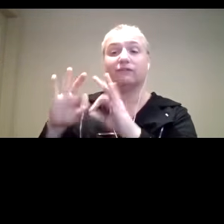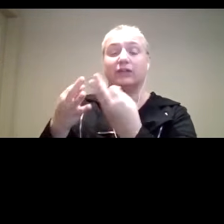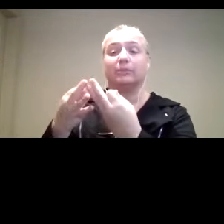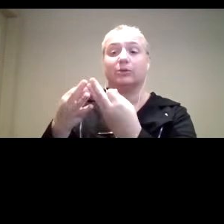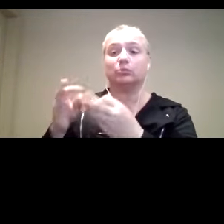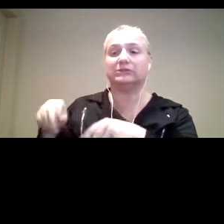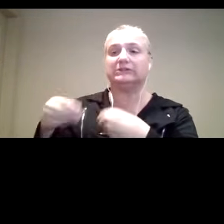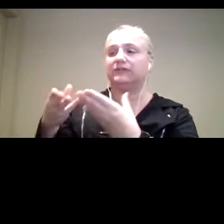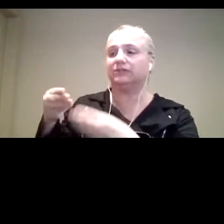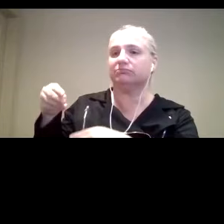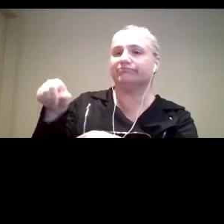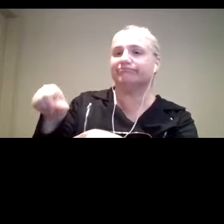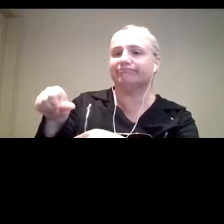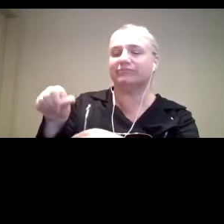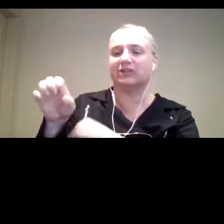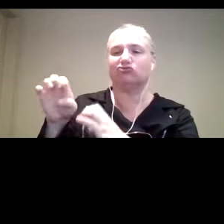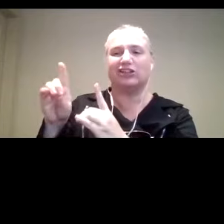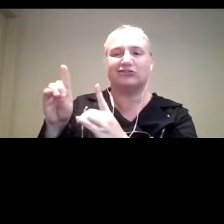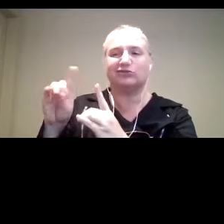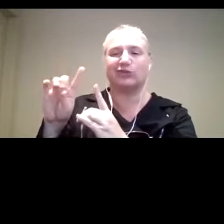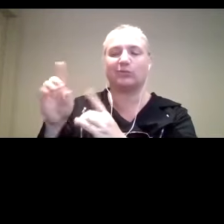which ended up being about 14 hours of counseling.